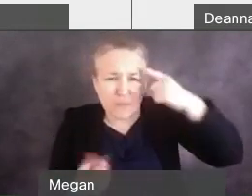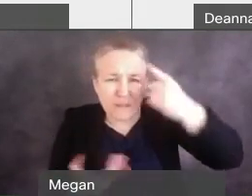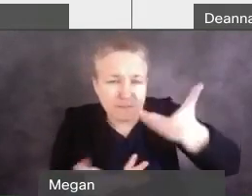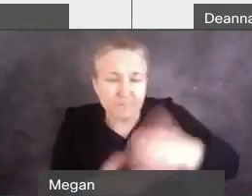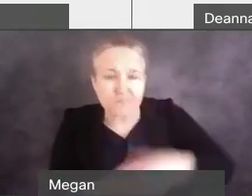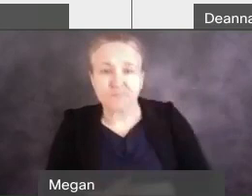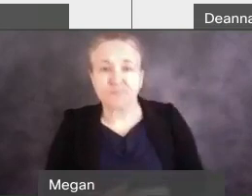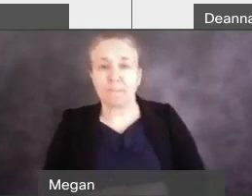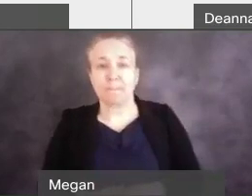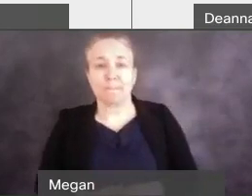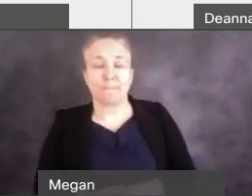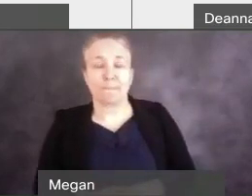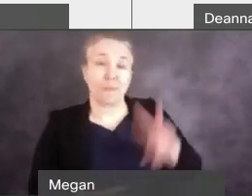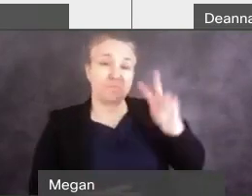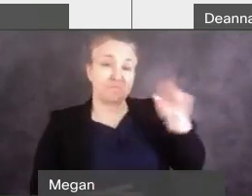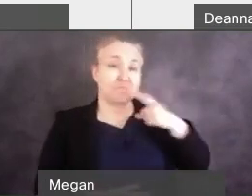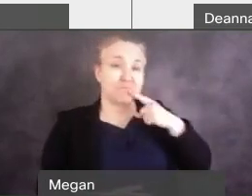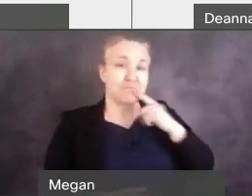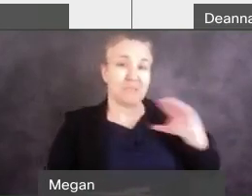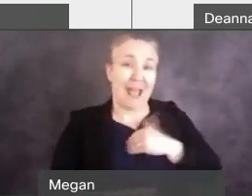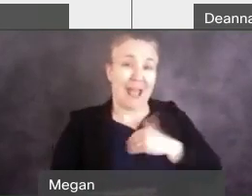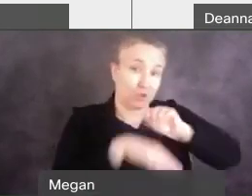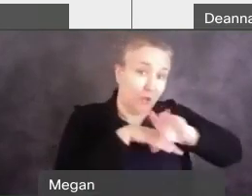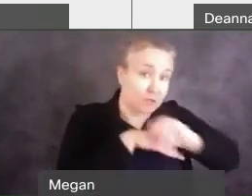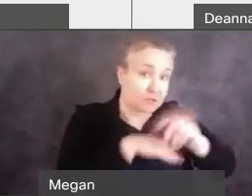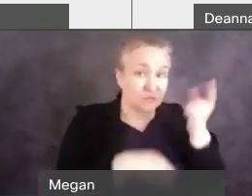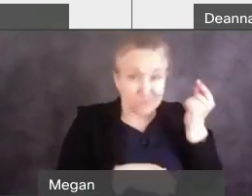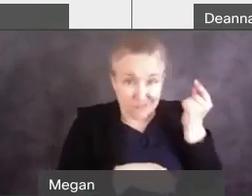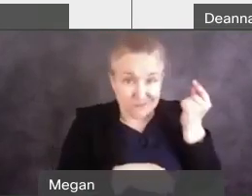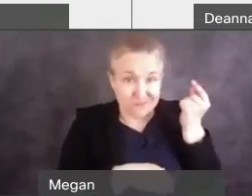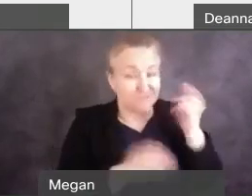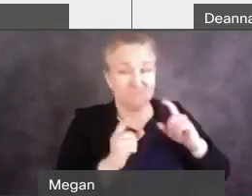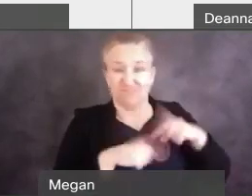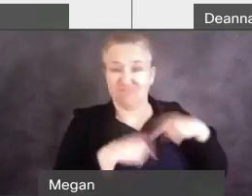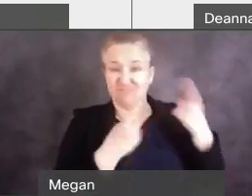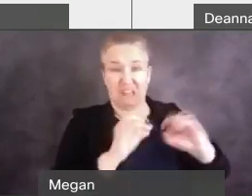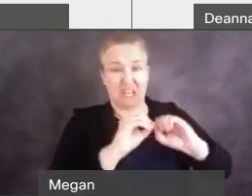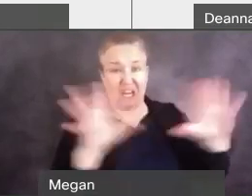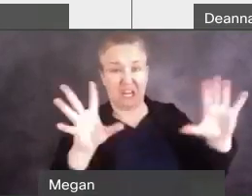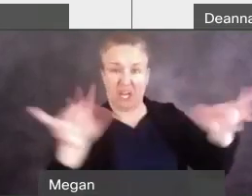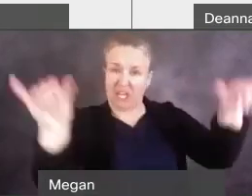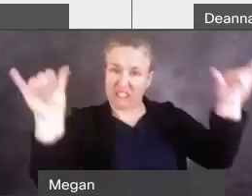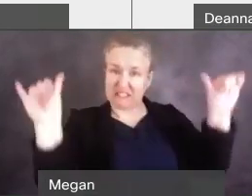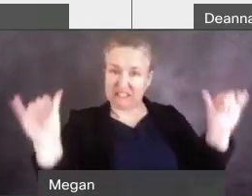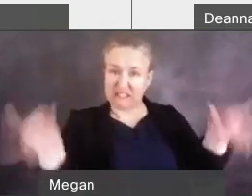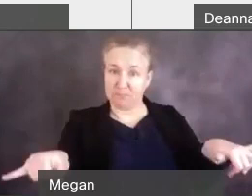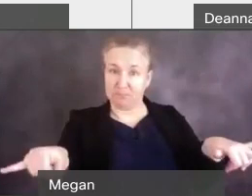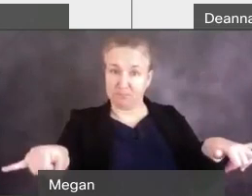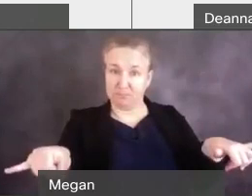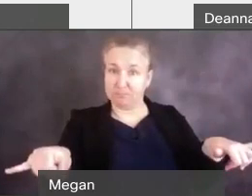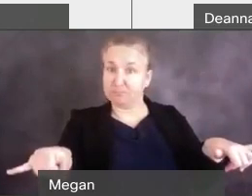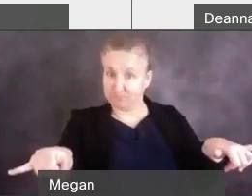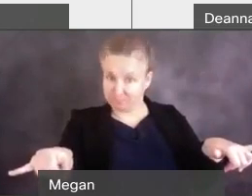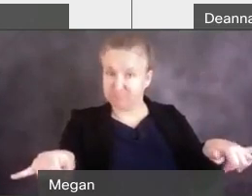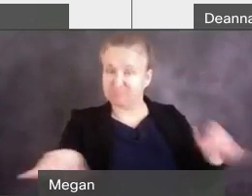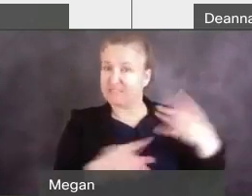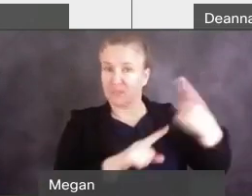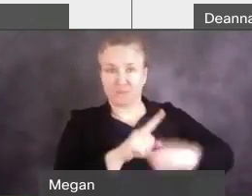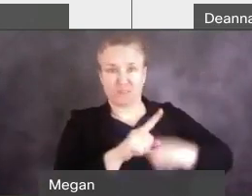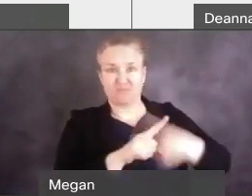[Commissioner Arkoosh} Our guidance has been clear and unchanging for months now which is